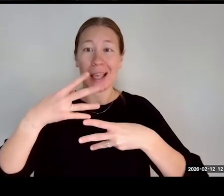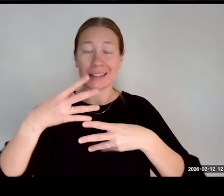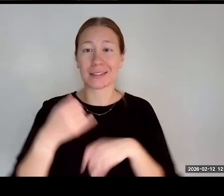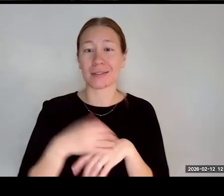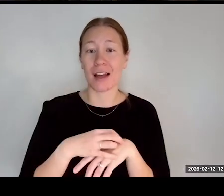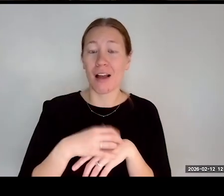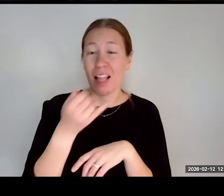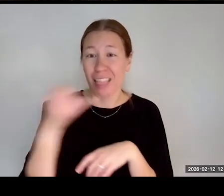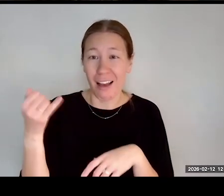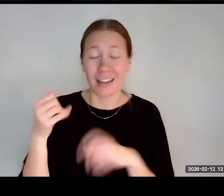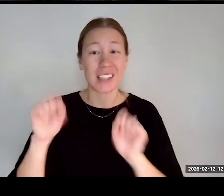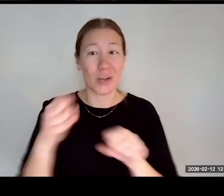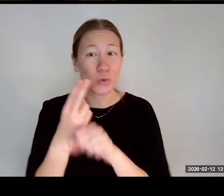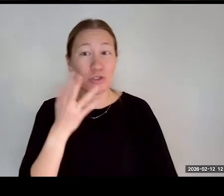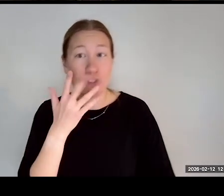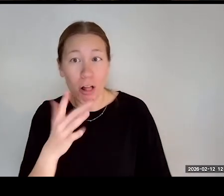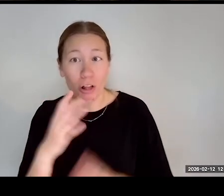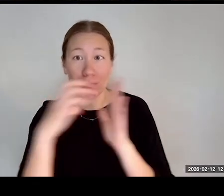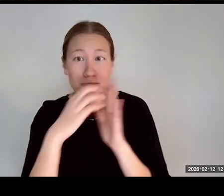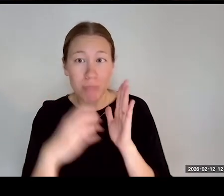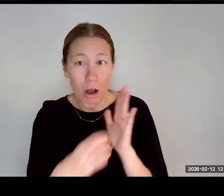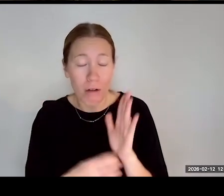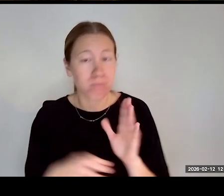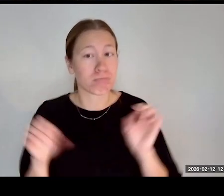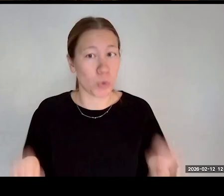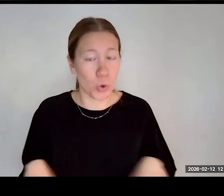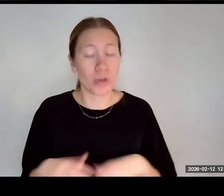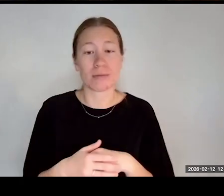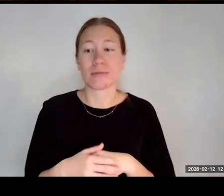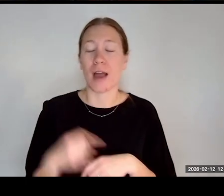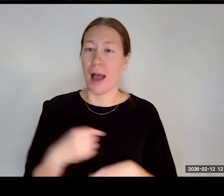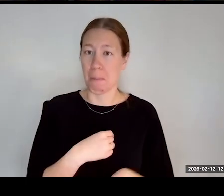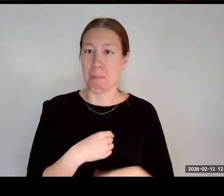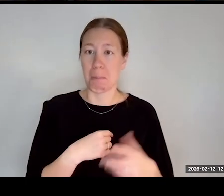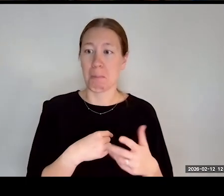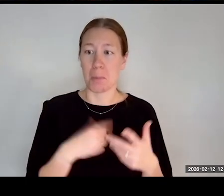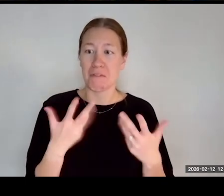We could use color blocking. I've also seen people use symbols to label thematic elements.